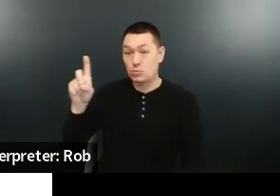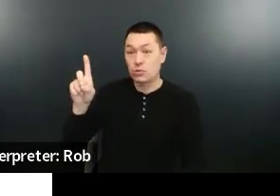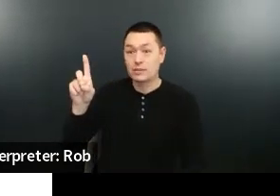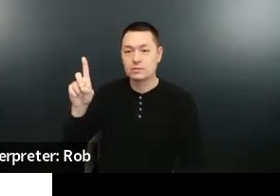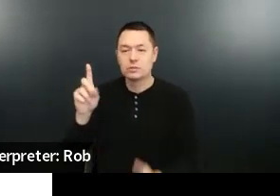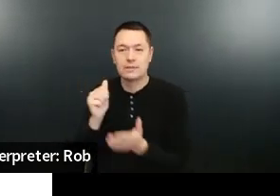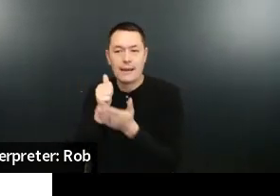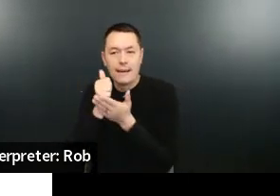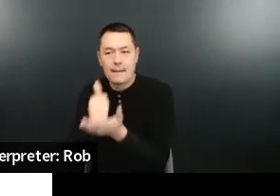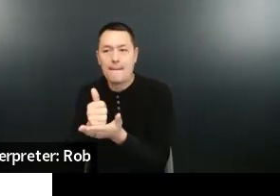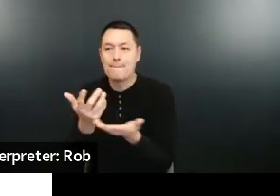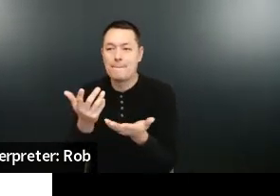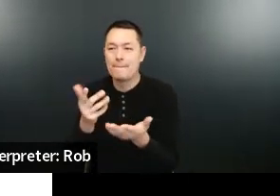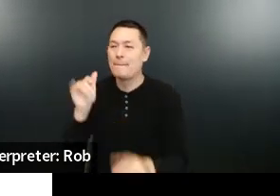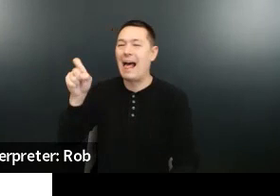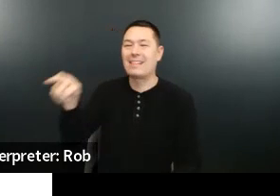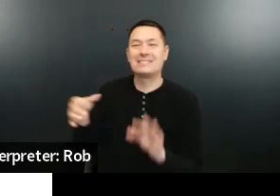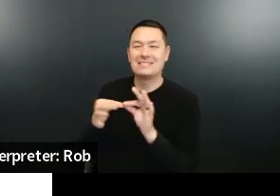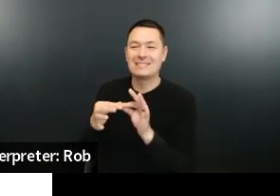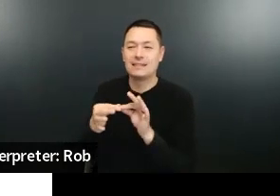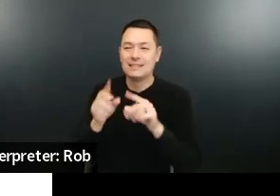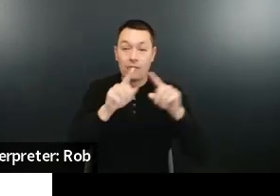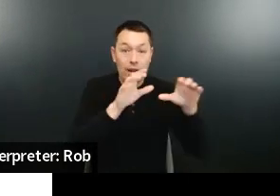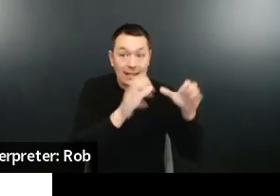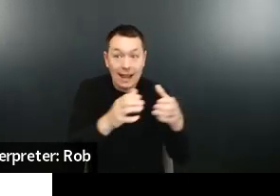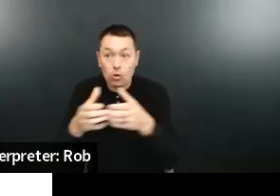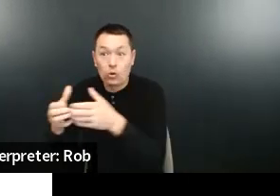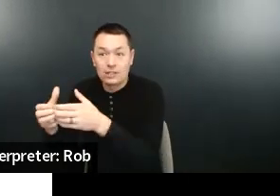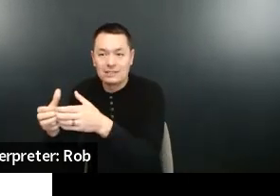Alex show you later that are categorized to start strong, strong and strong.